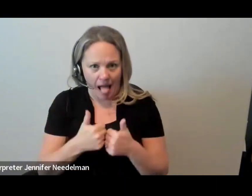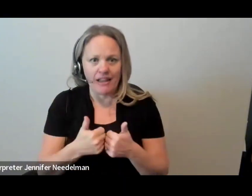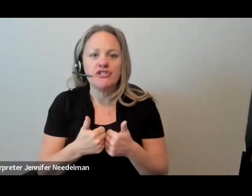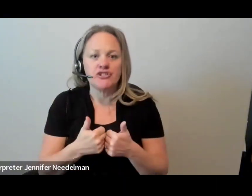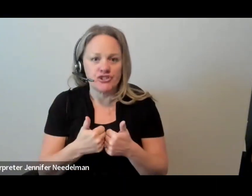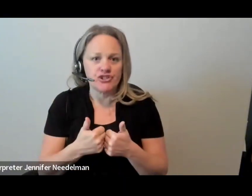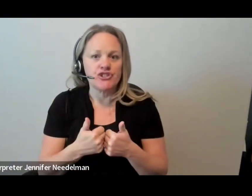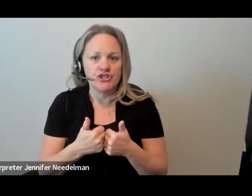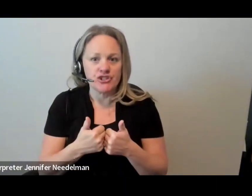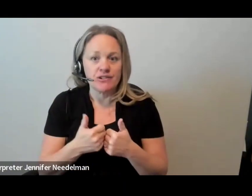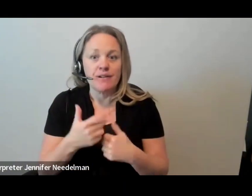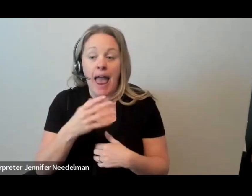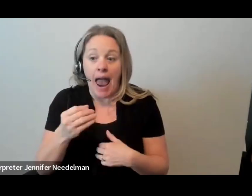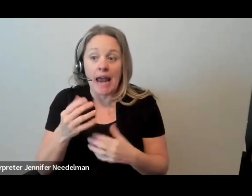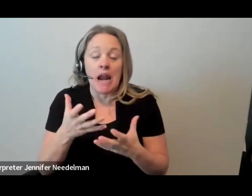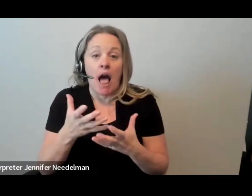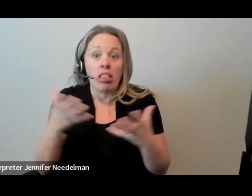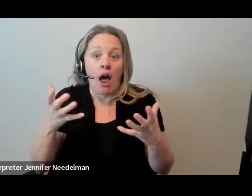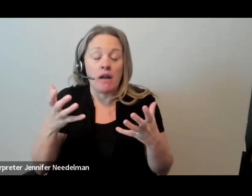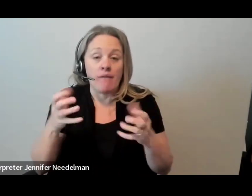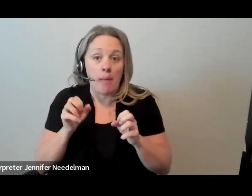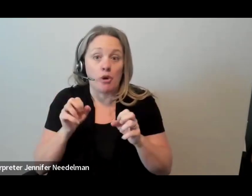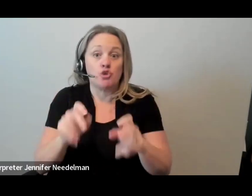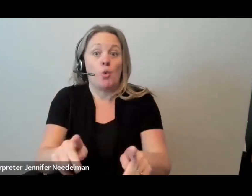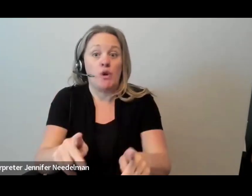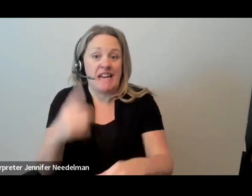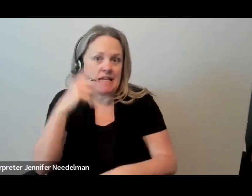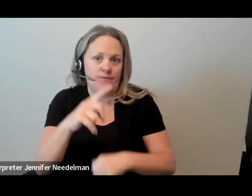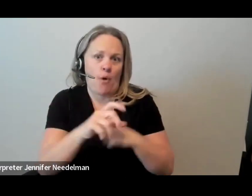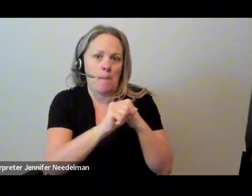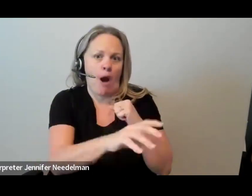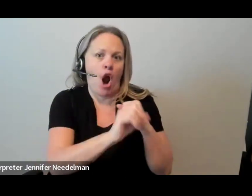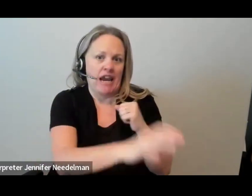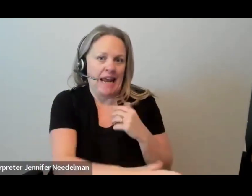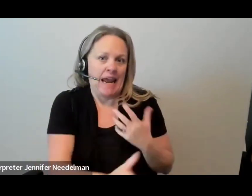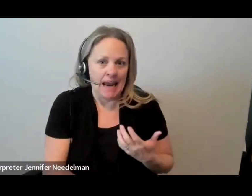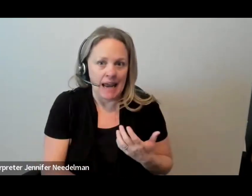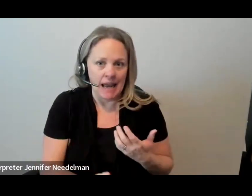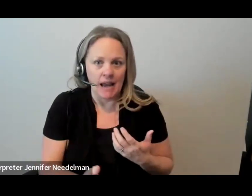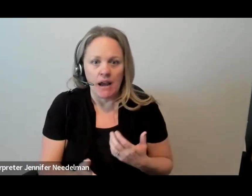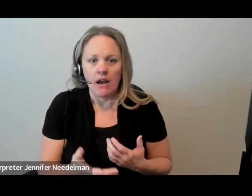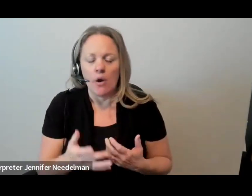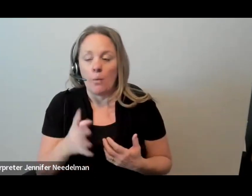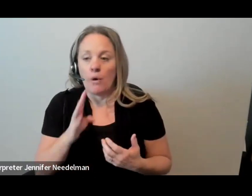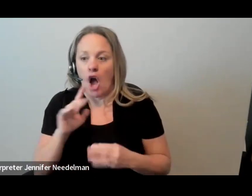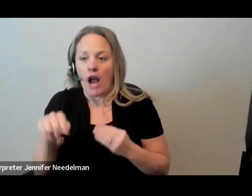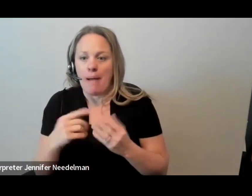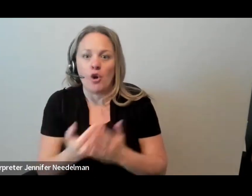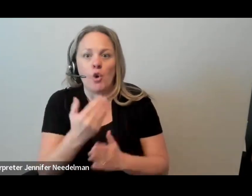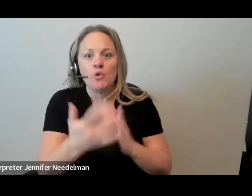as on the flip side, huge opportunities for marketing. And when we speak to these new technologies, innovations